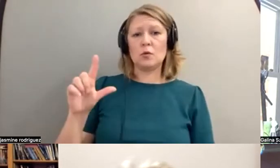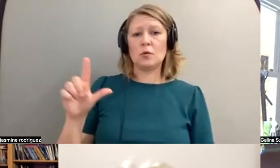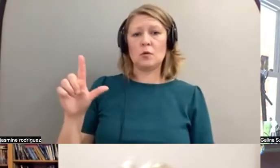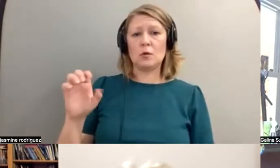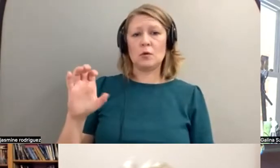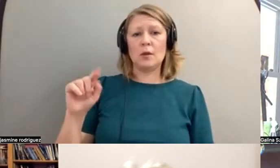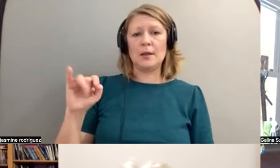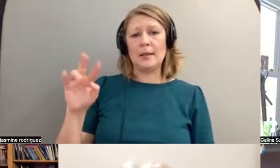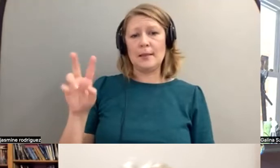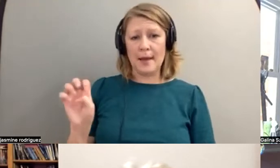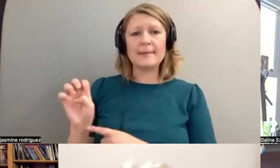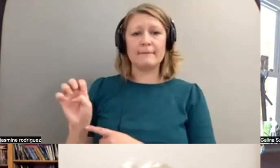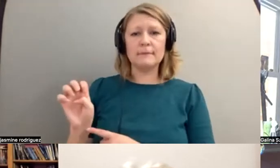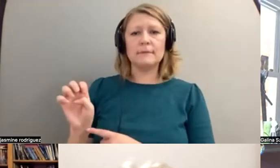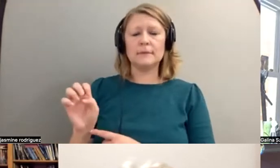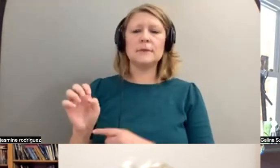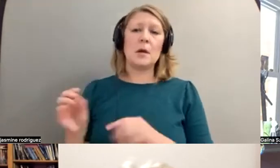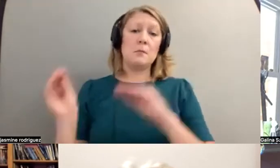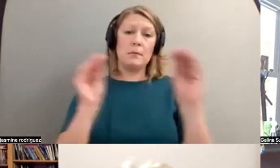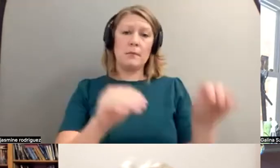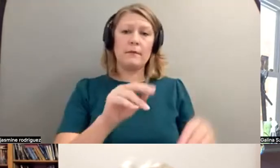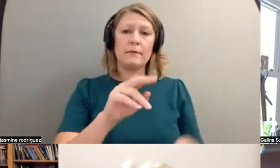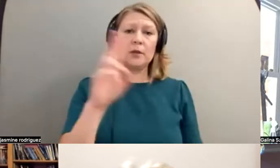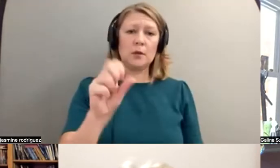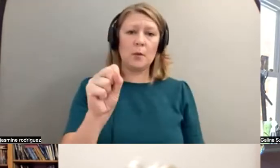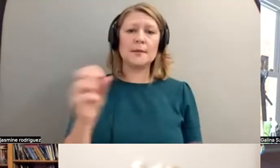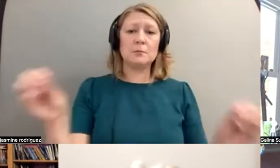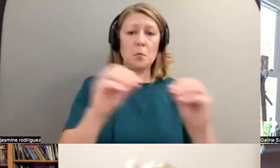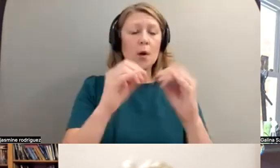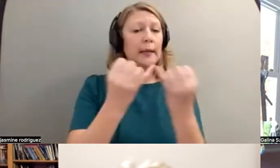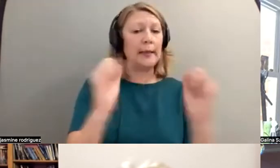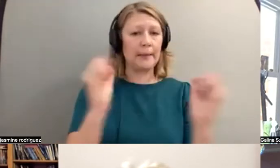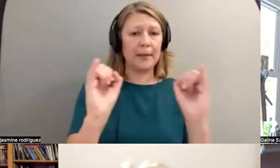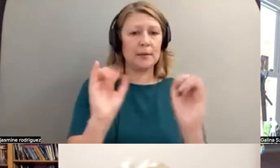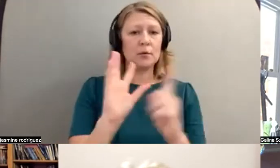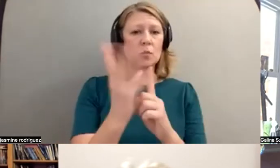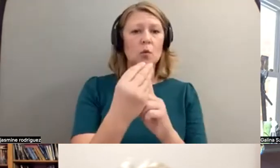culture. And each culture has beauty in that. But to make a shift,